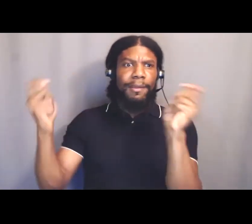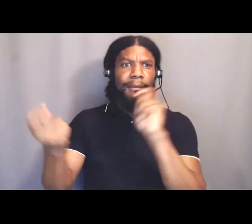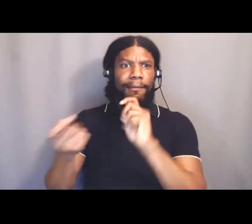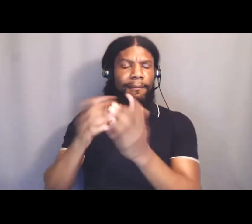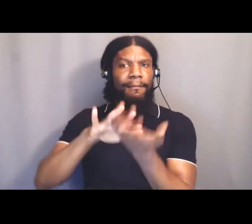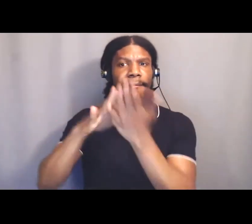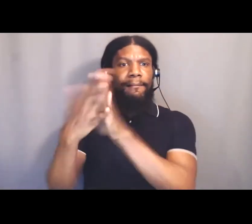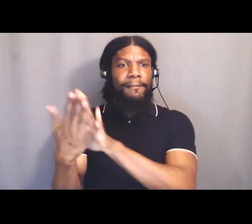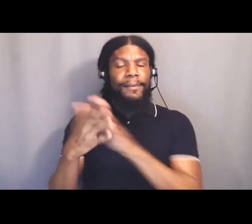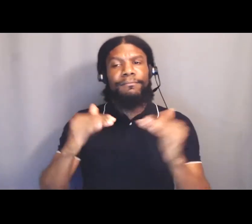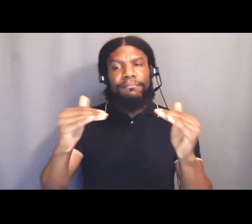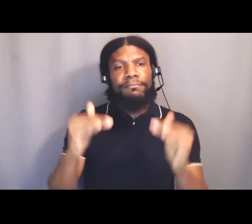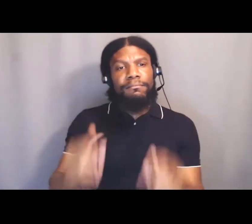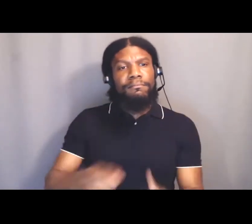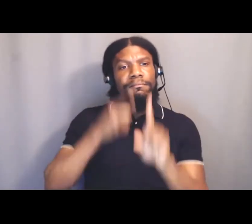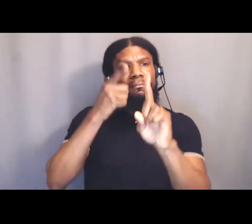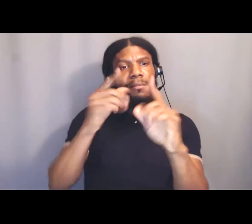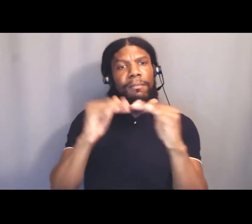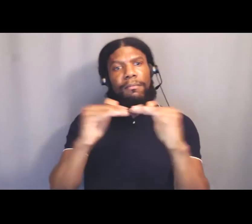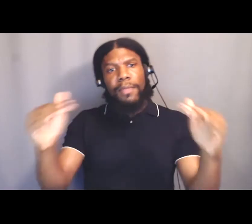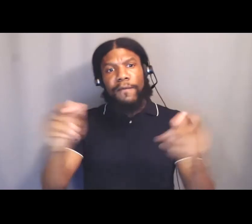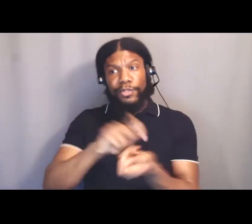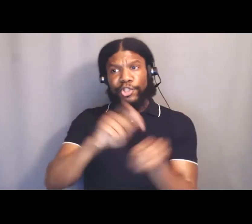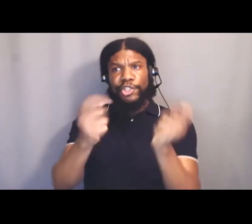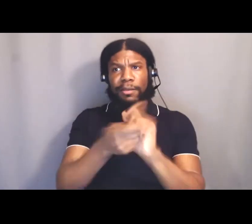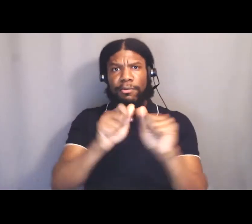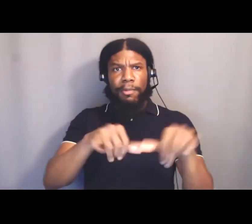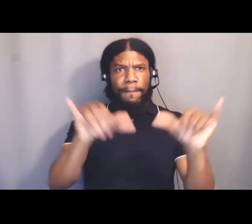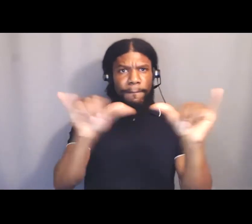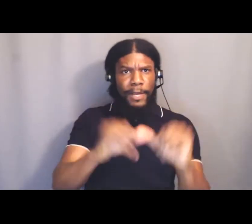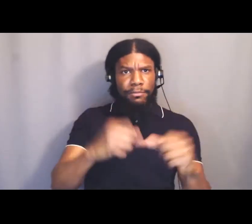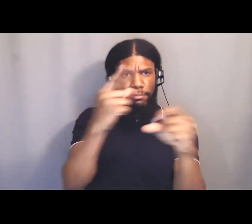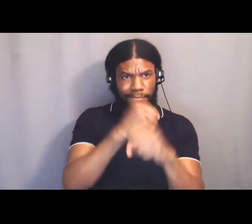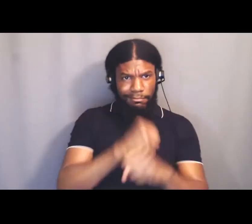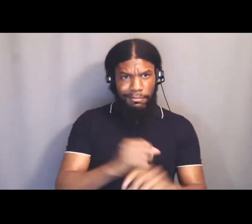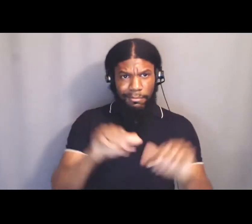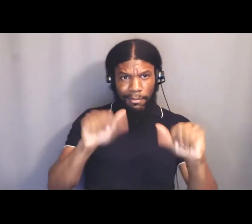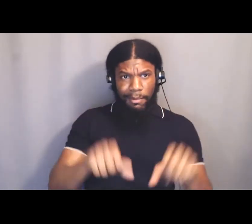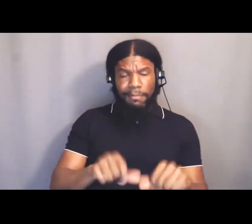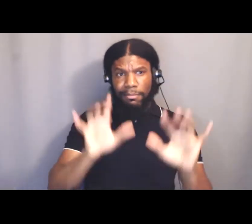kind of measurable change. And what we haven't talked about yet is the fact that,